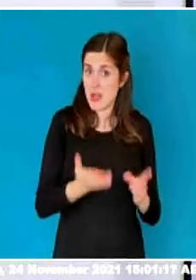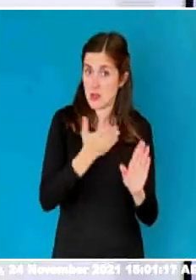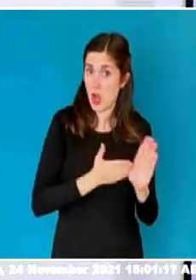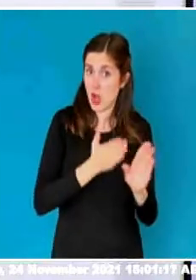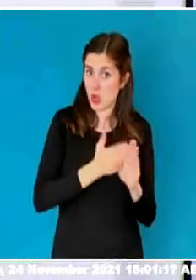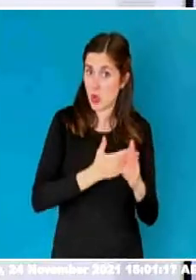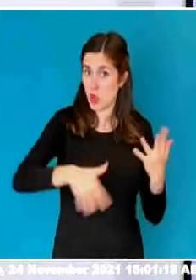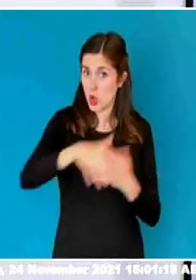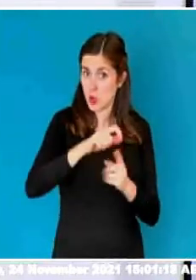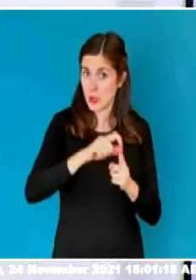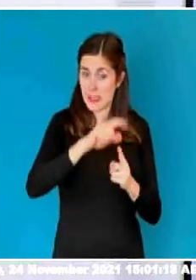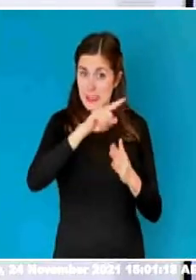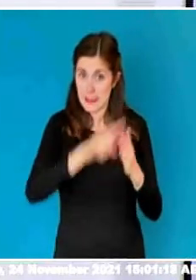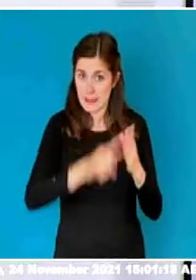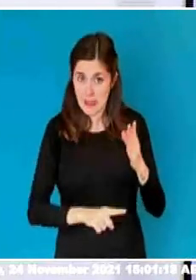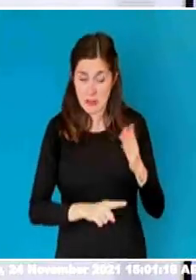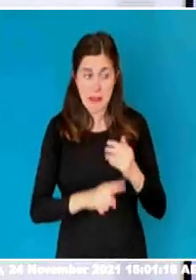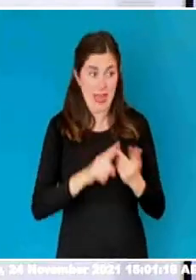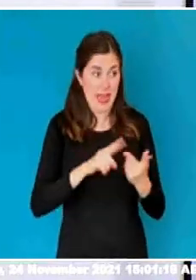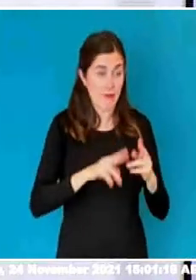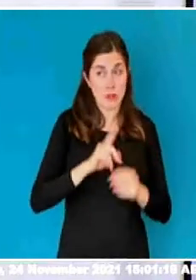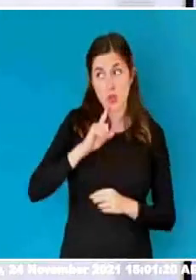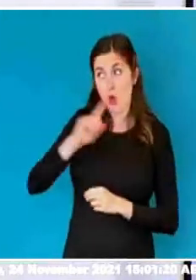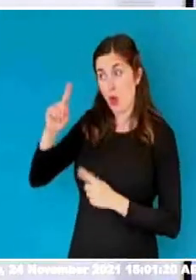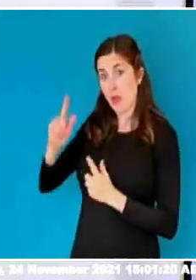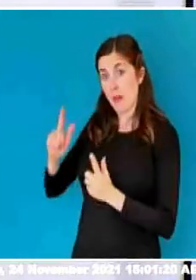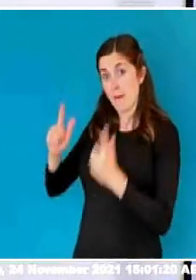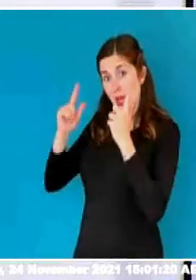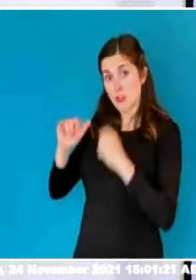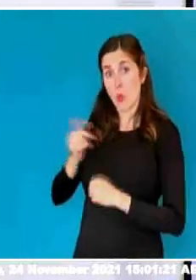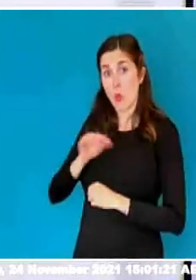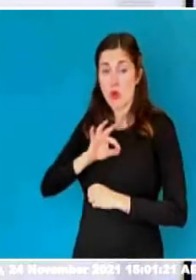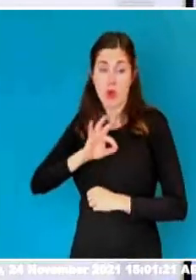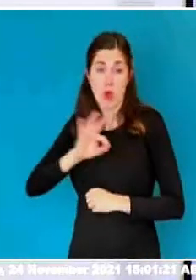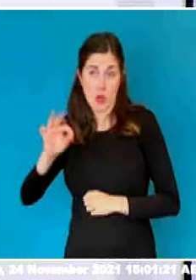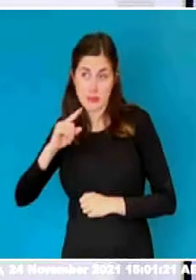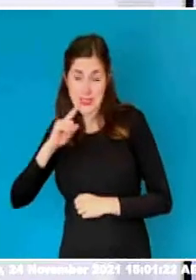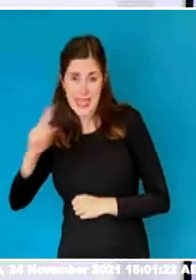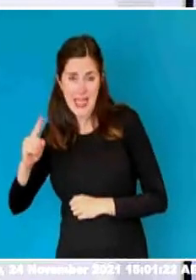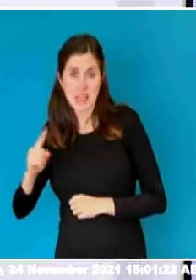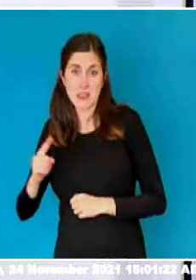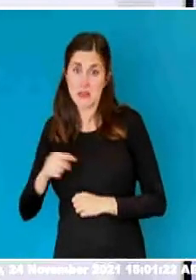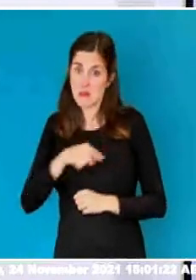disclosed to their employer or not, is more likely to be injured by psychosocial hazards